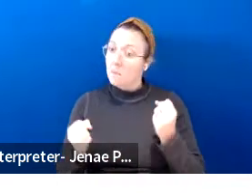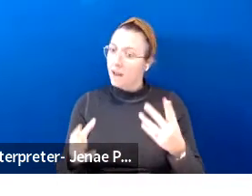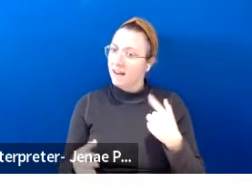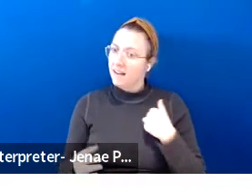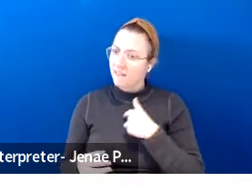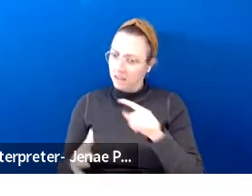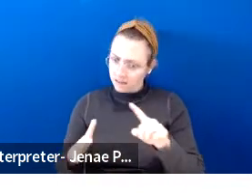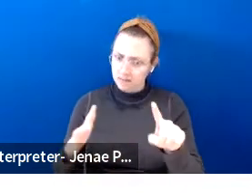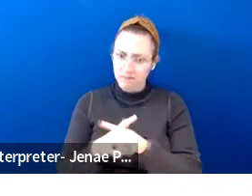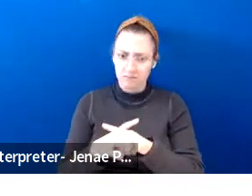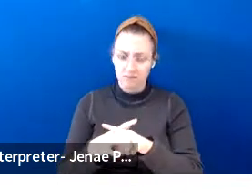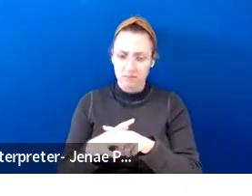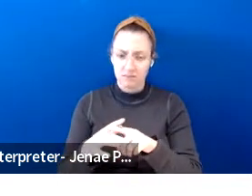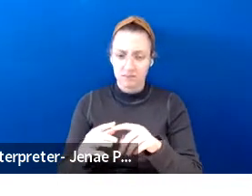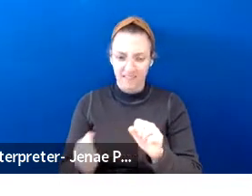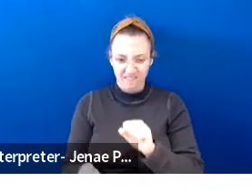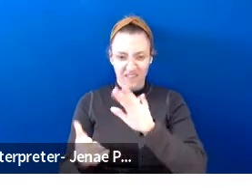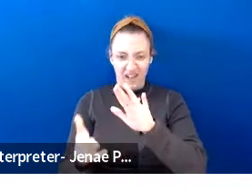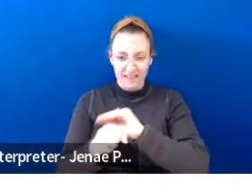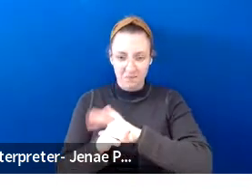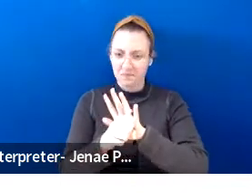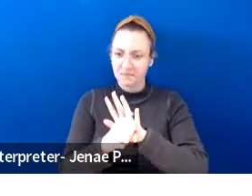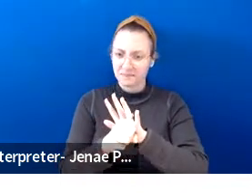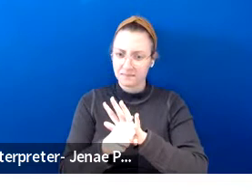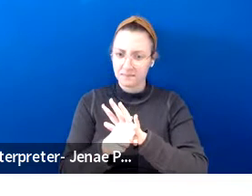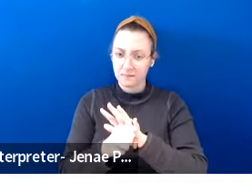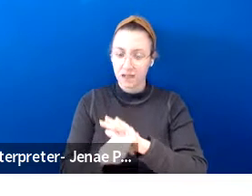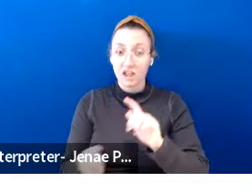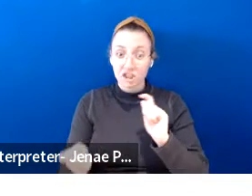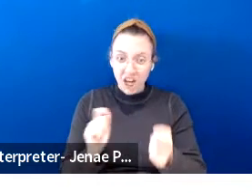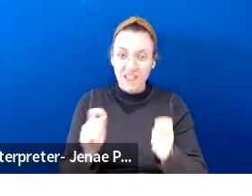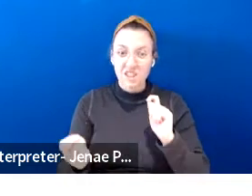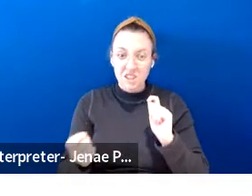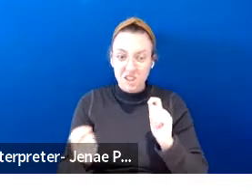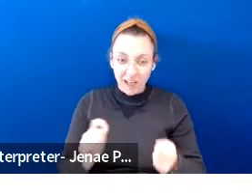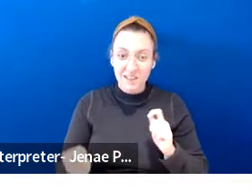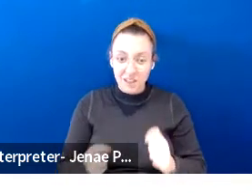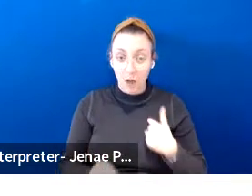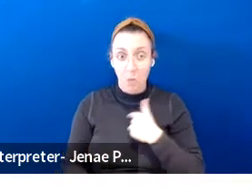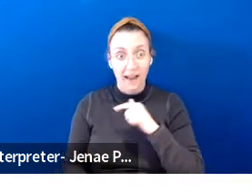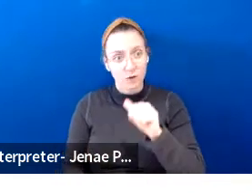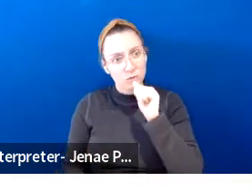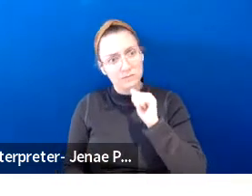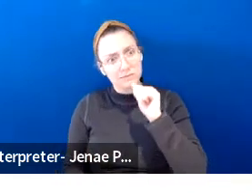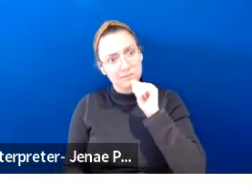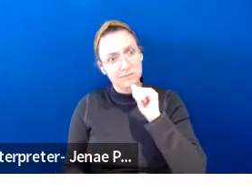the amount of changes that we have had to endure in the last couple of years have really taken